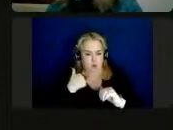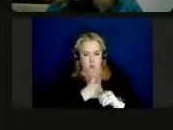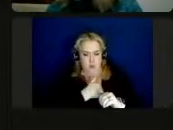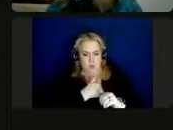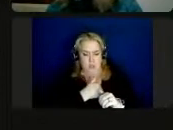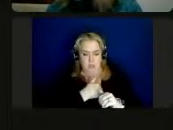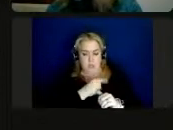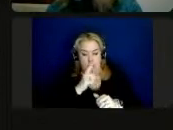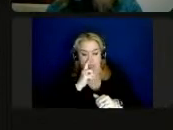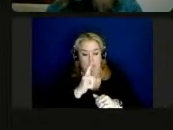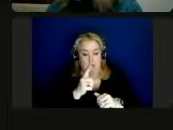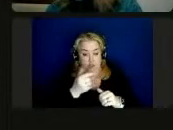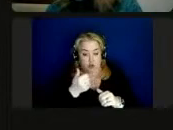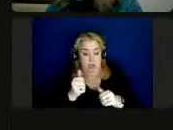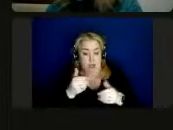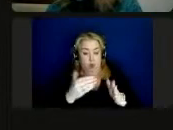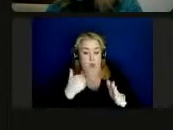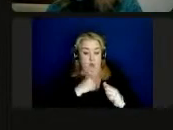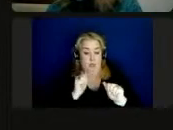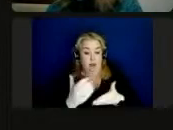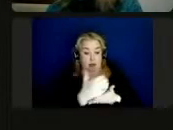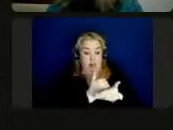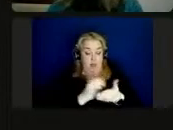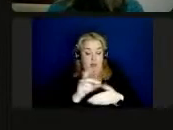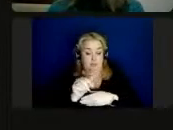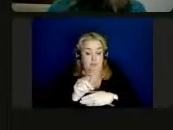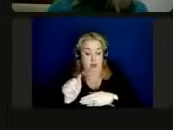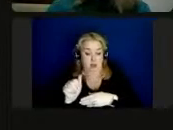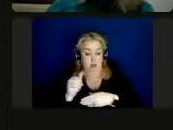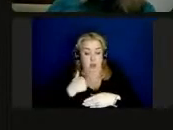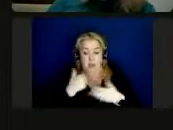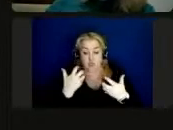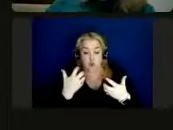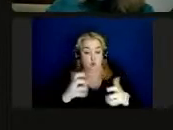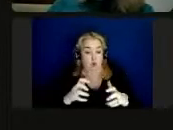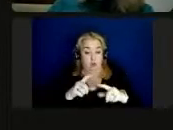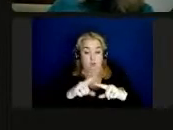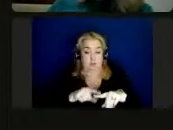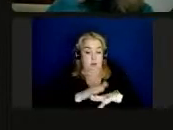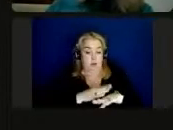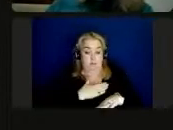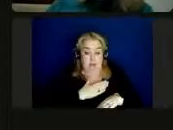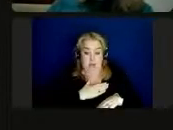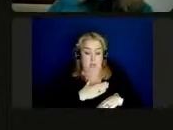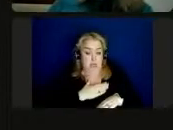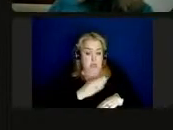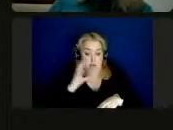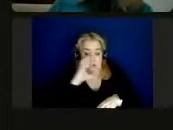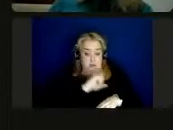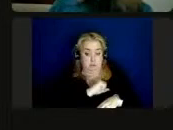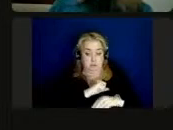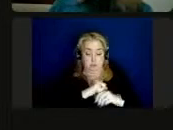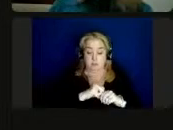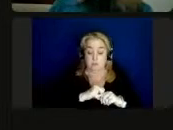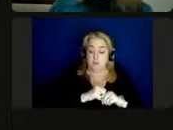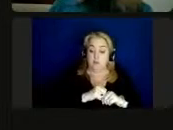THERE COULD BE SOME REMOTE WORKERS THAT WOULDN'T BOTHER.